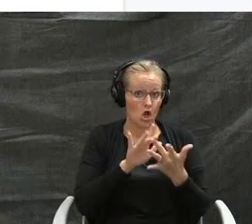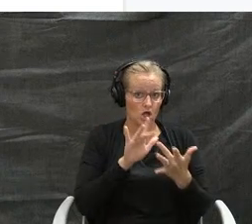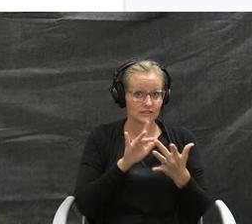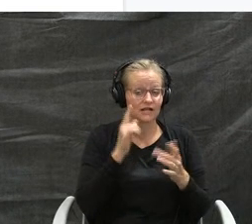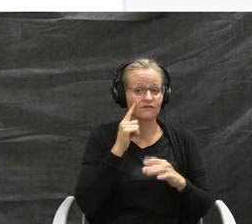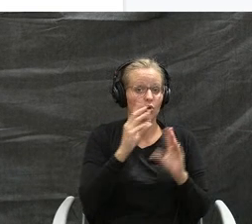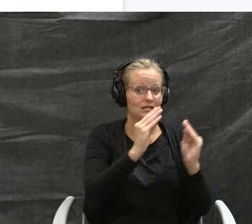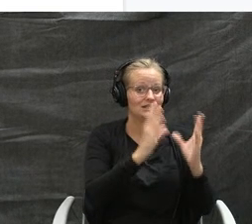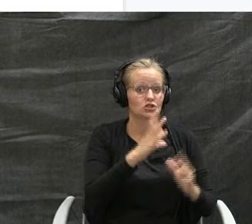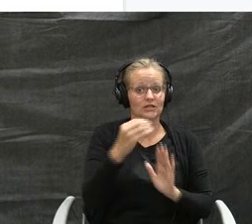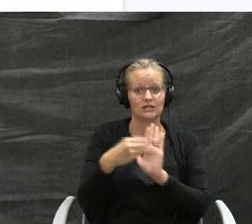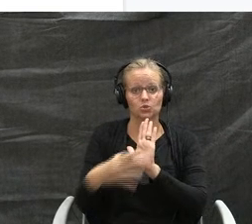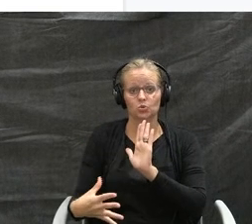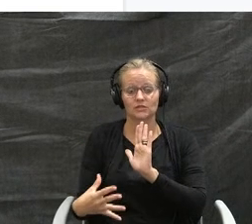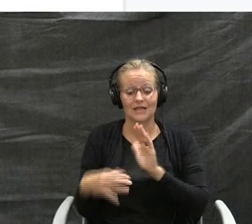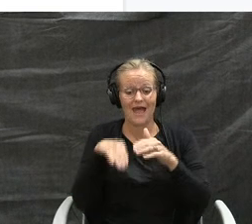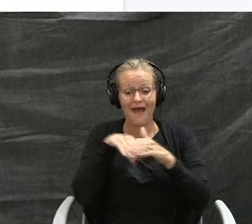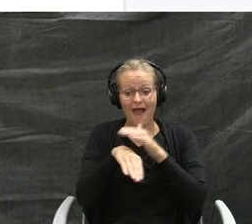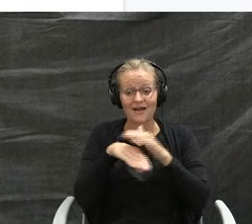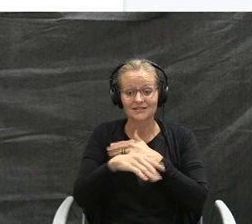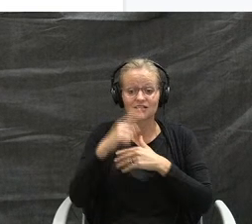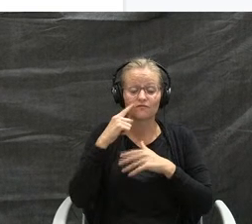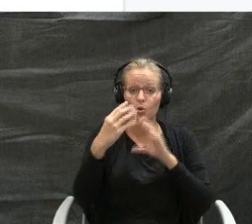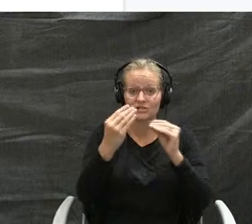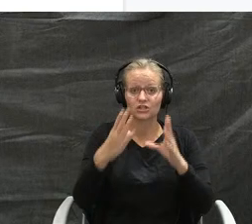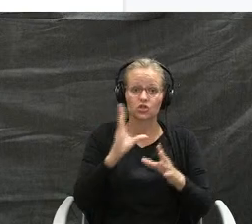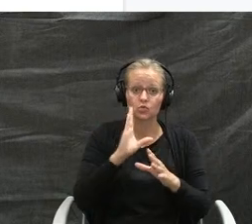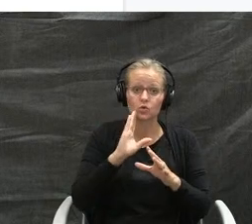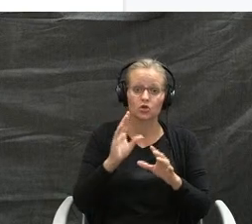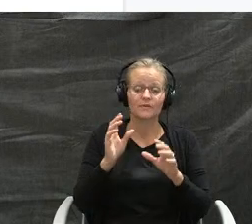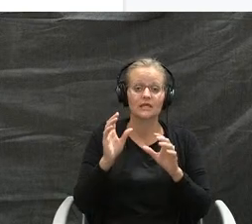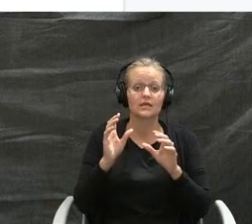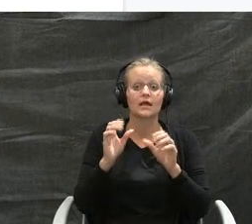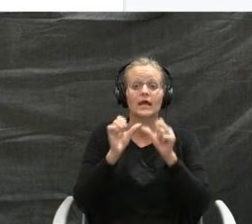teachers is consistent is shares the academic teaching load and